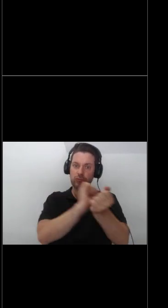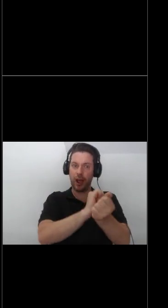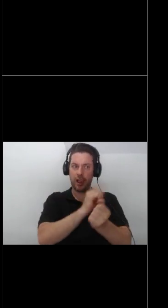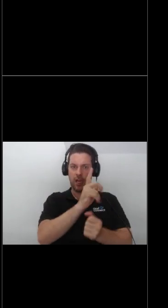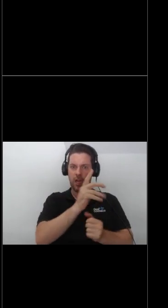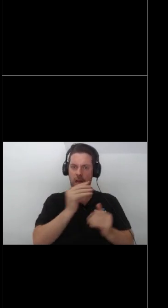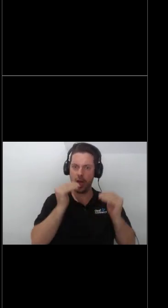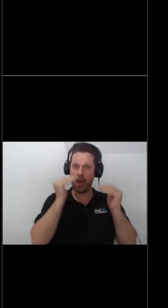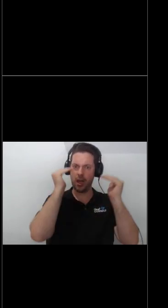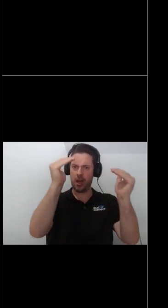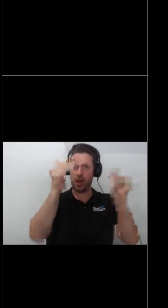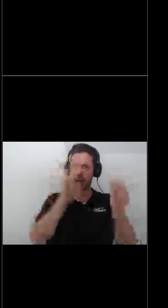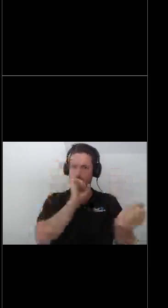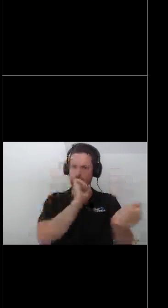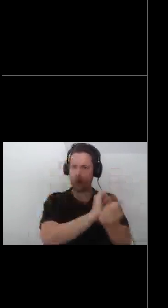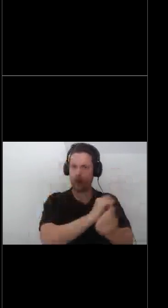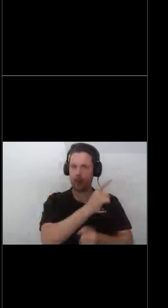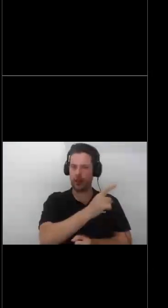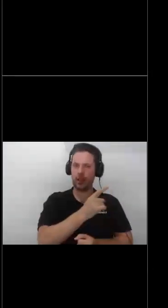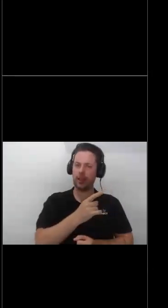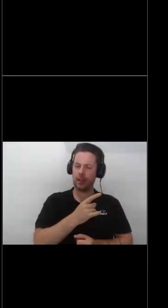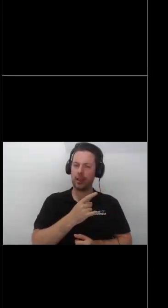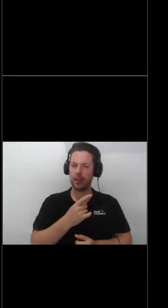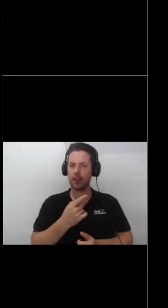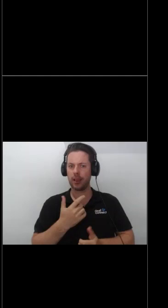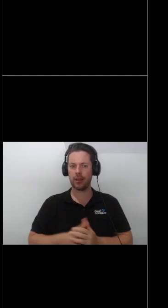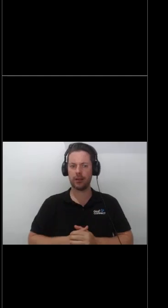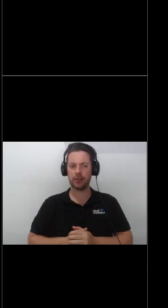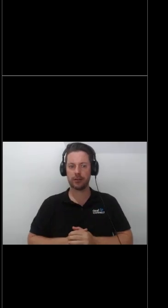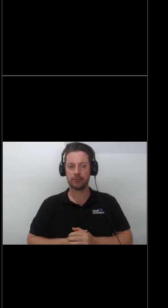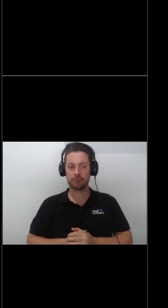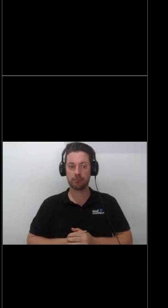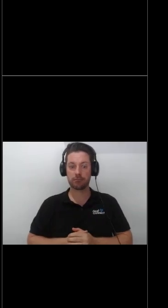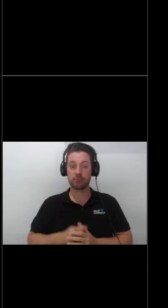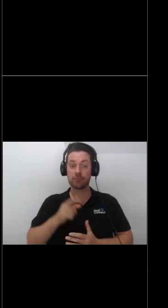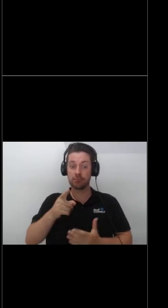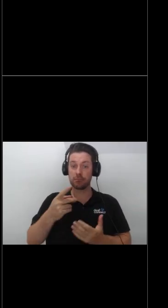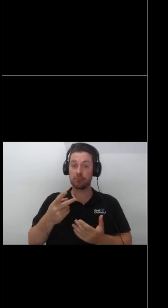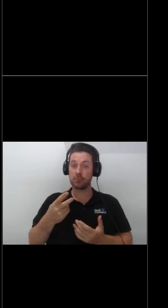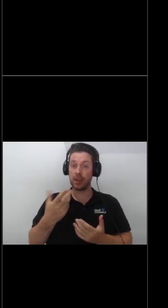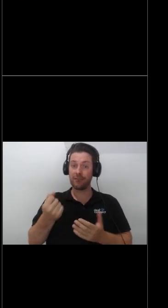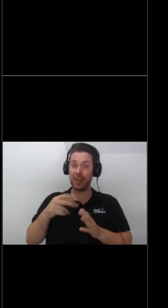The tribunal can hear applications for examination. Authorities.